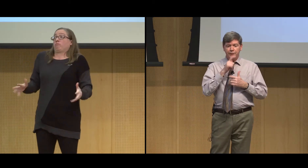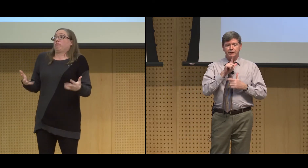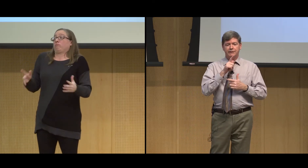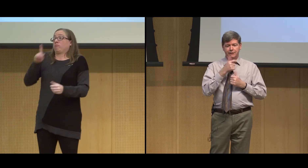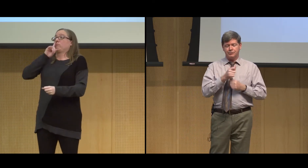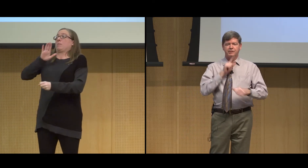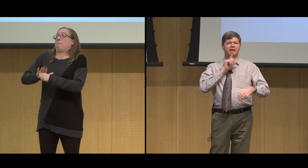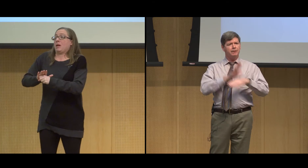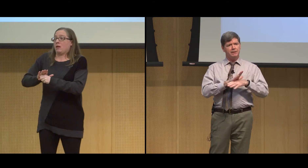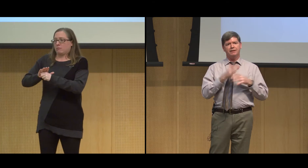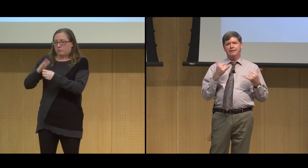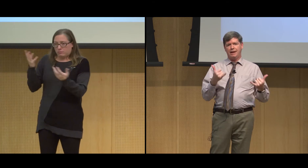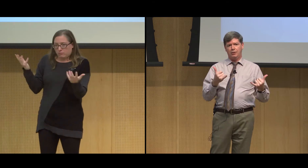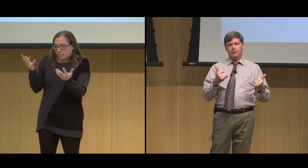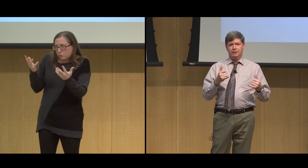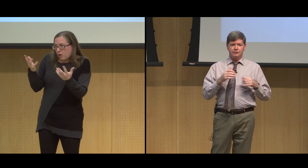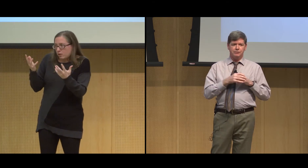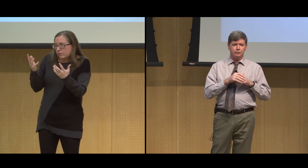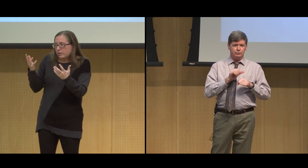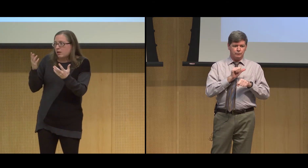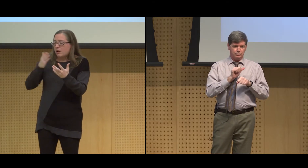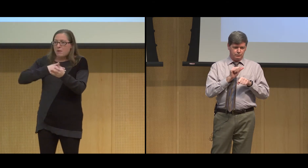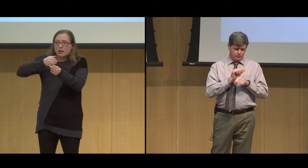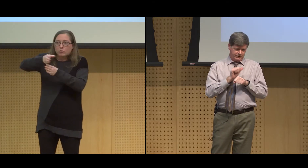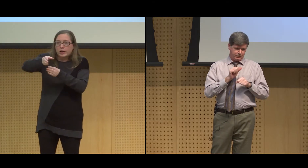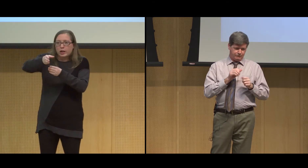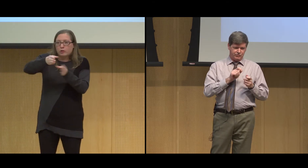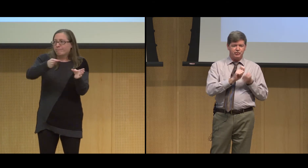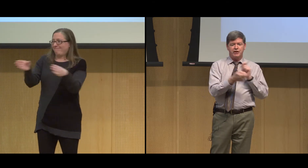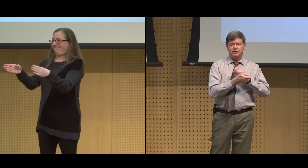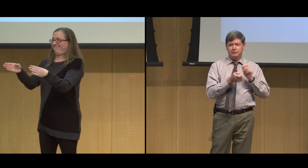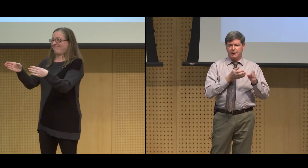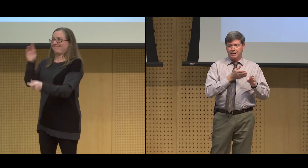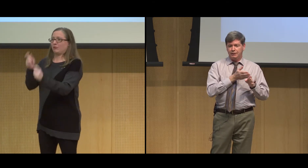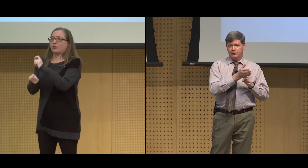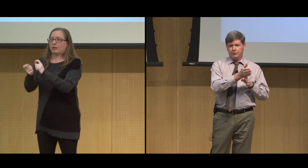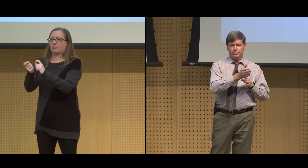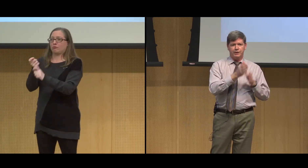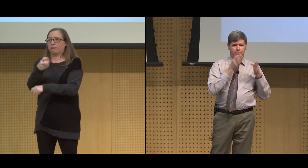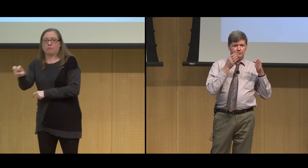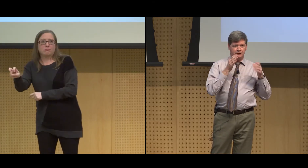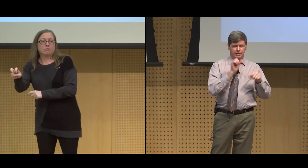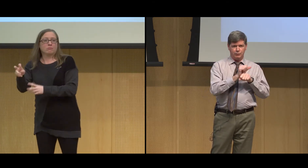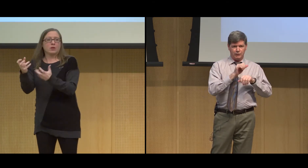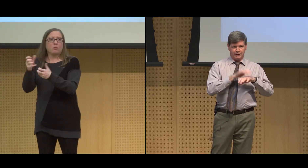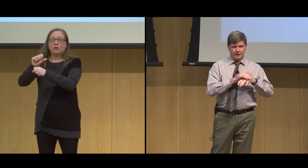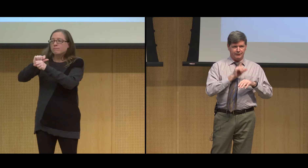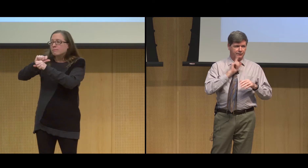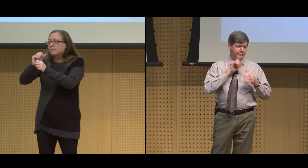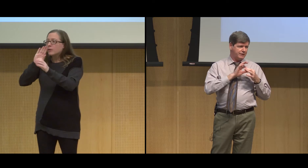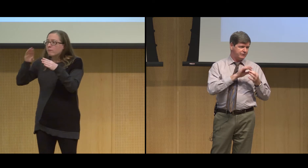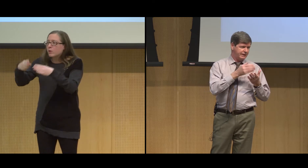and committed now to, you know, changing my career and working on, you know, Deaf-related things,